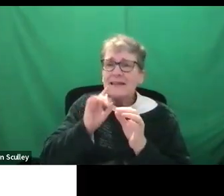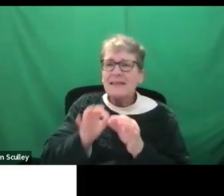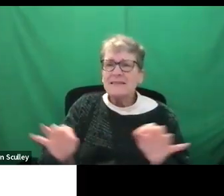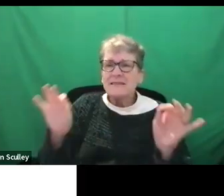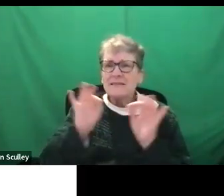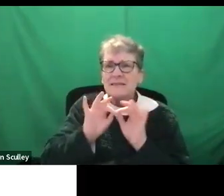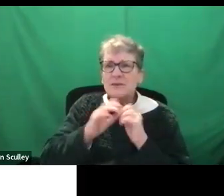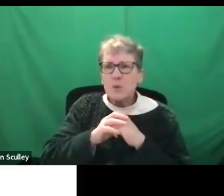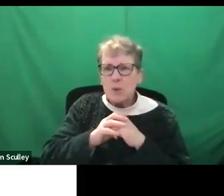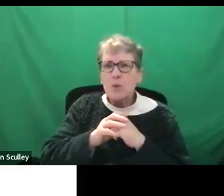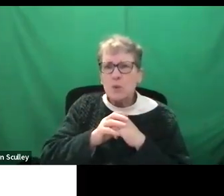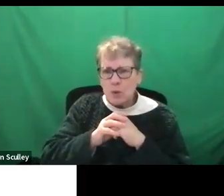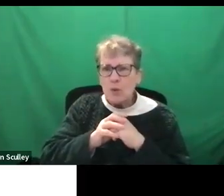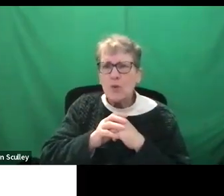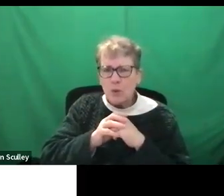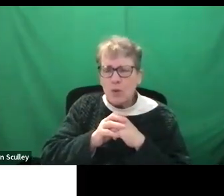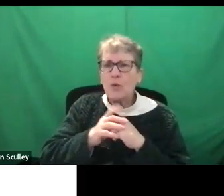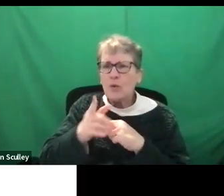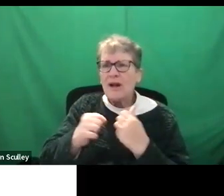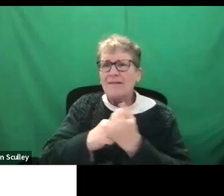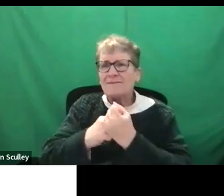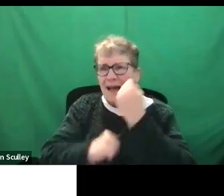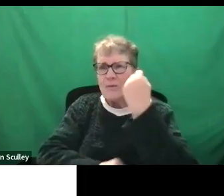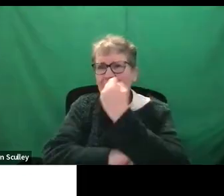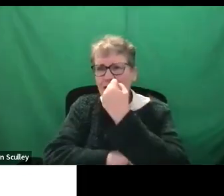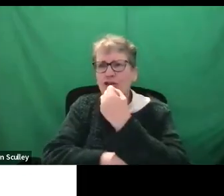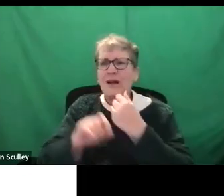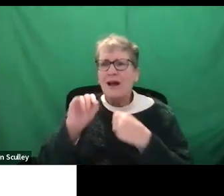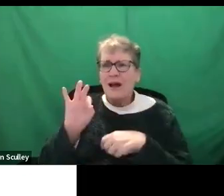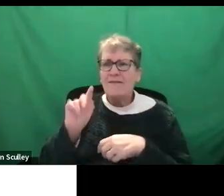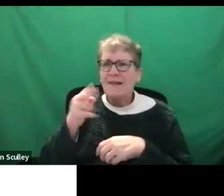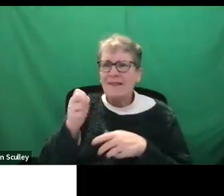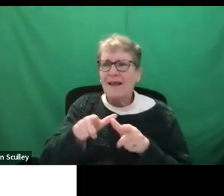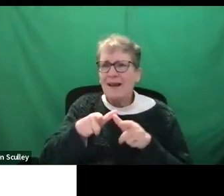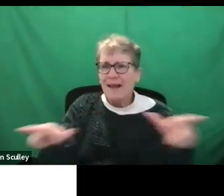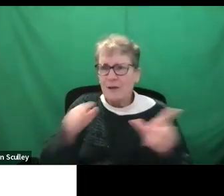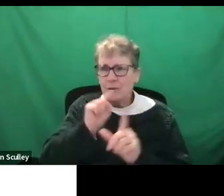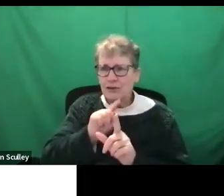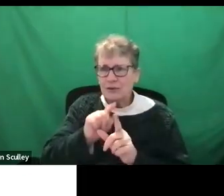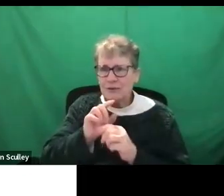Early language access is essential. The most important thing here